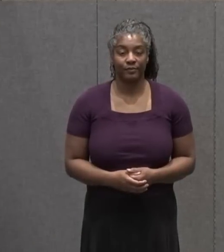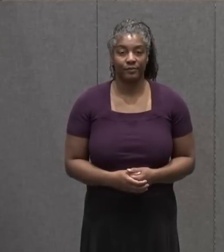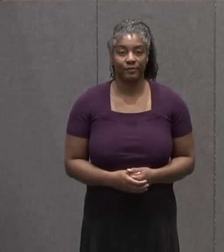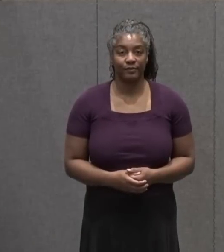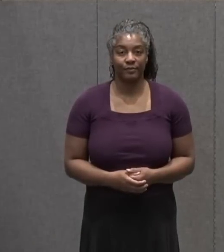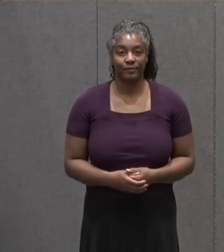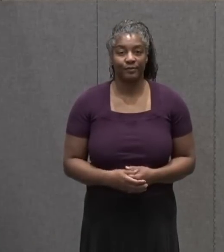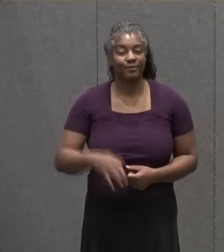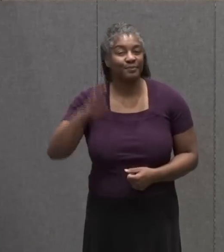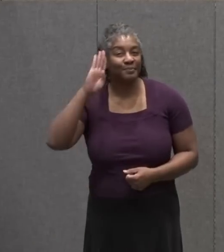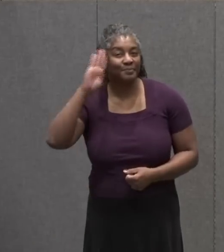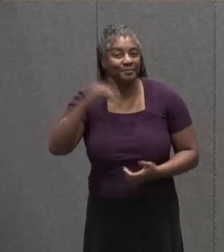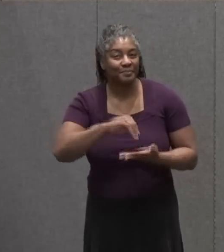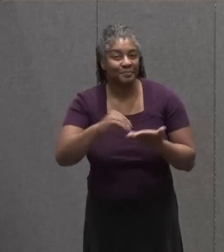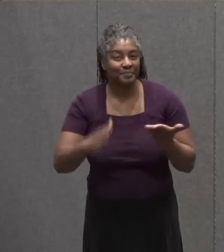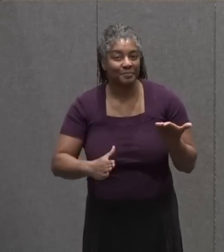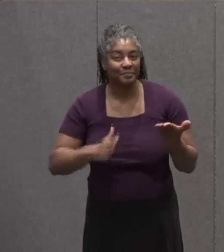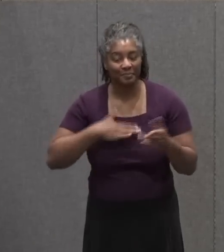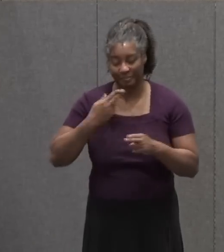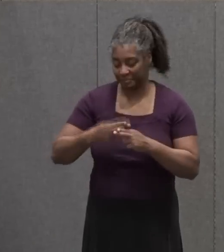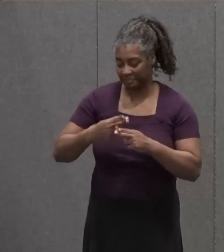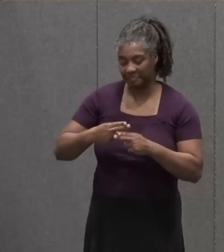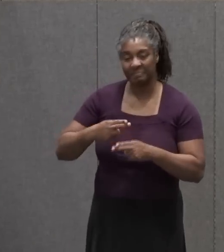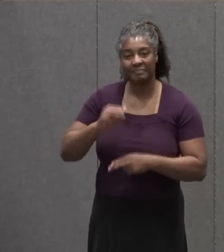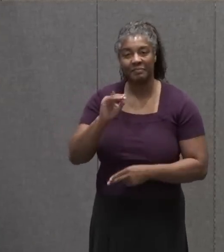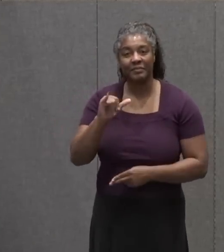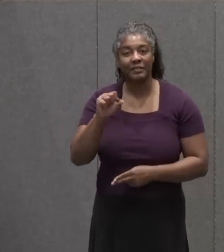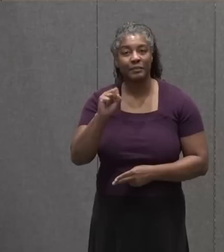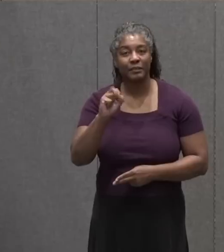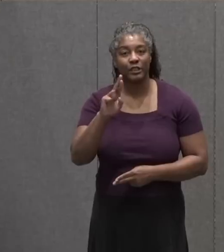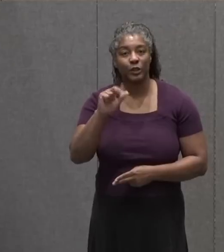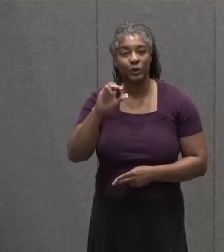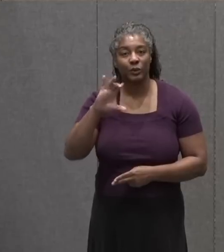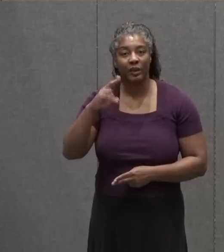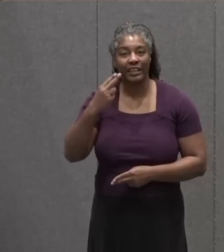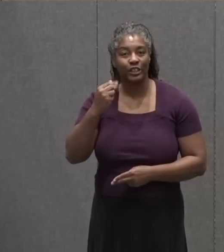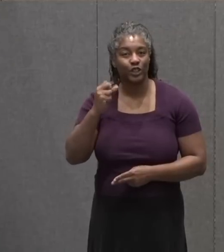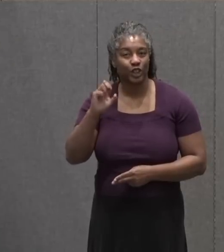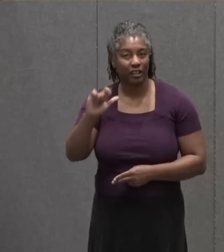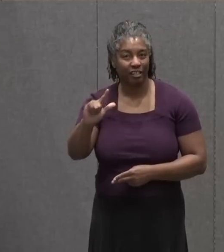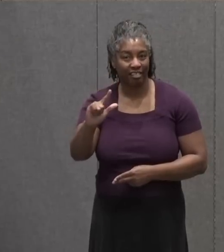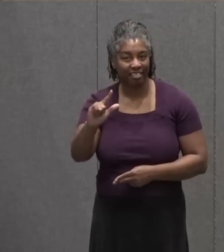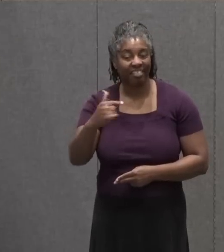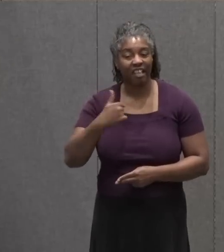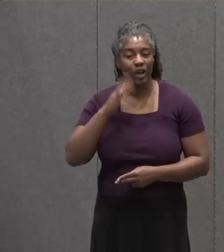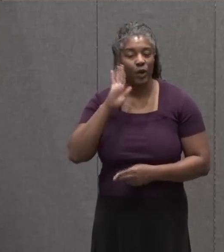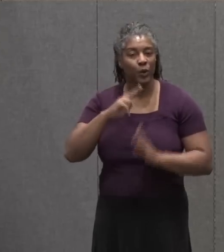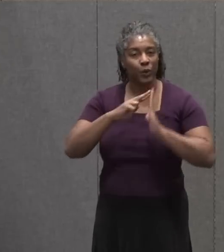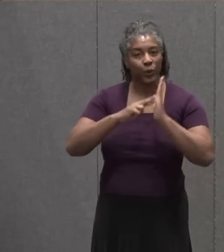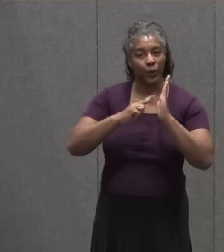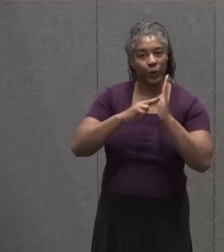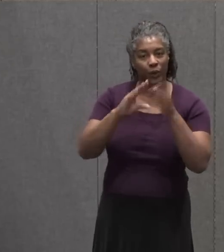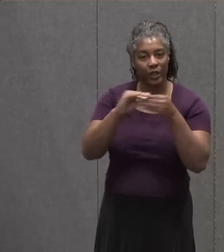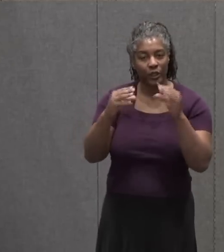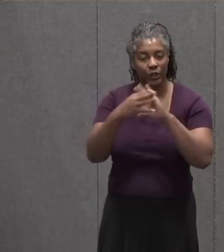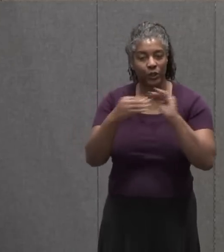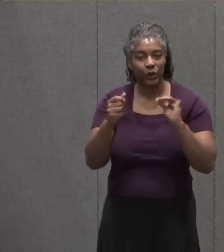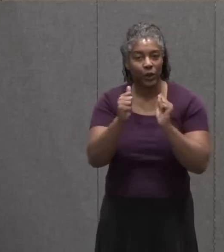Hi students, my name is Miss Rachel, I'm here today to read a story with you and practice some vocabulary.